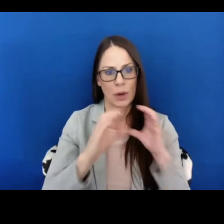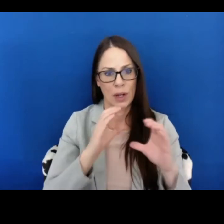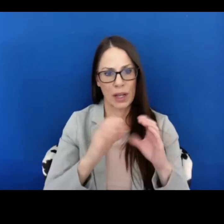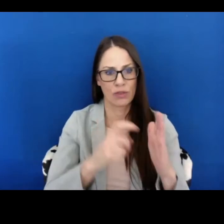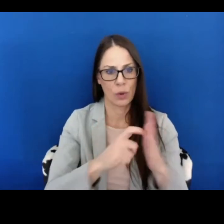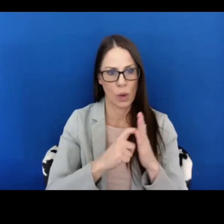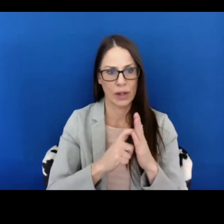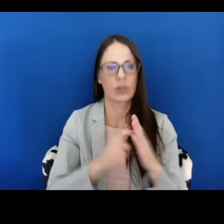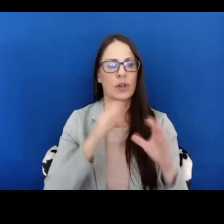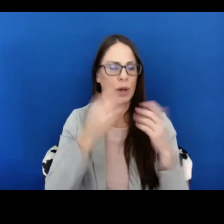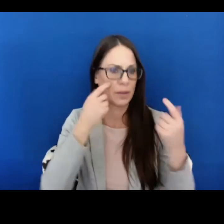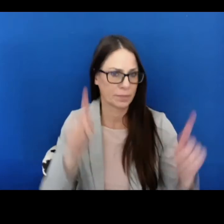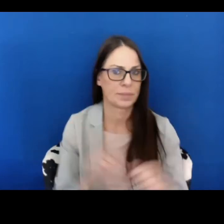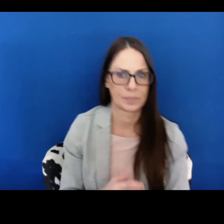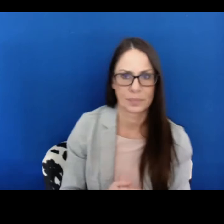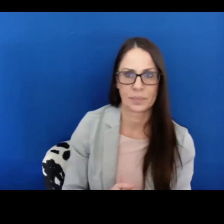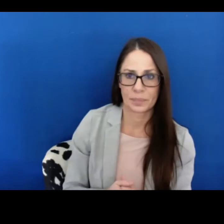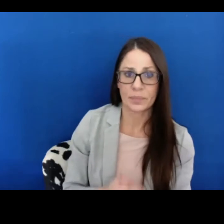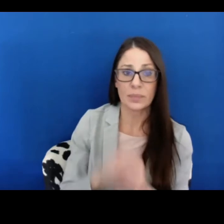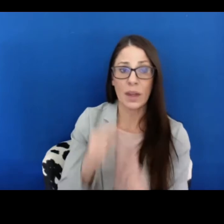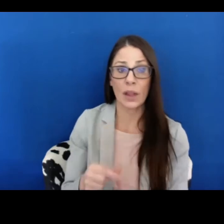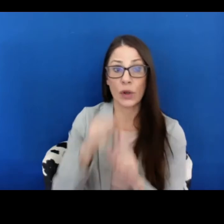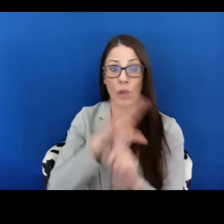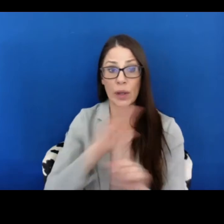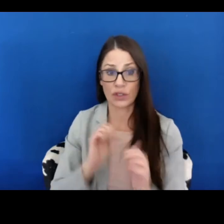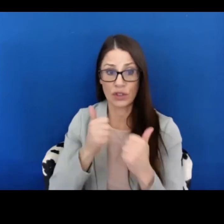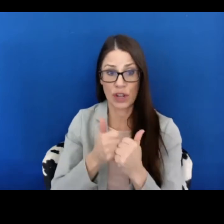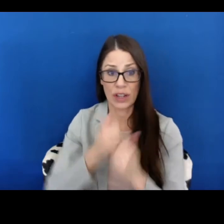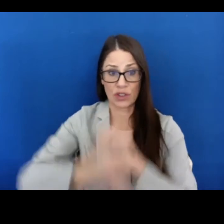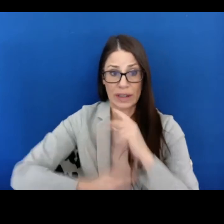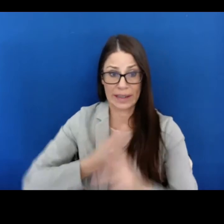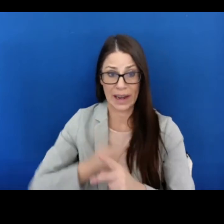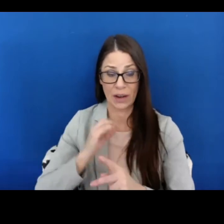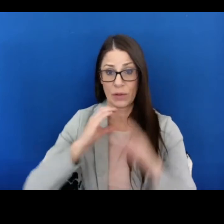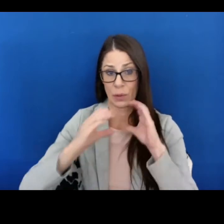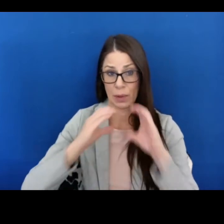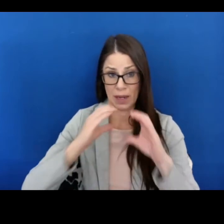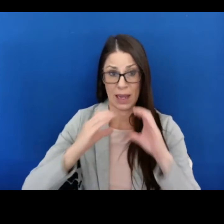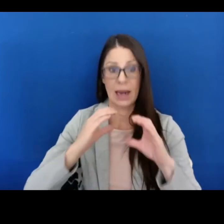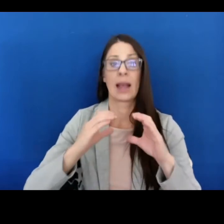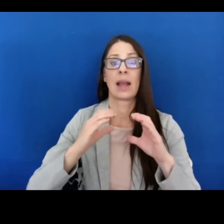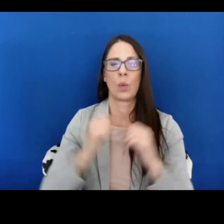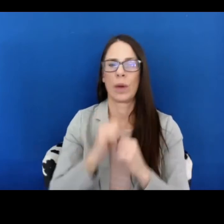15:19:34 The unique and challenging nature of communicating with non speaking intellectually